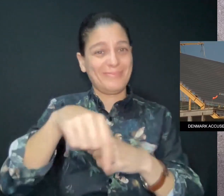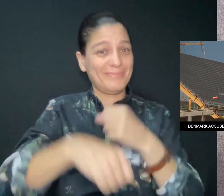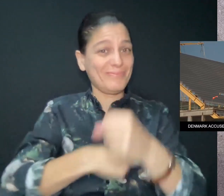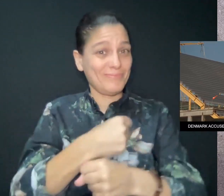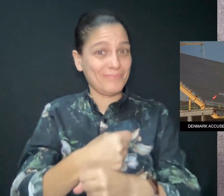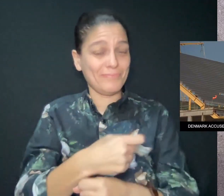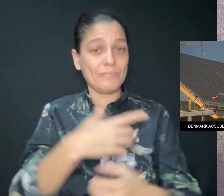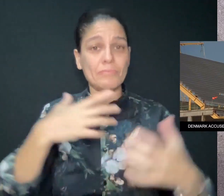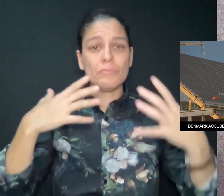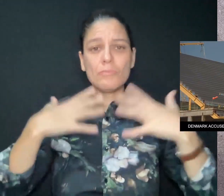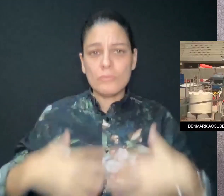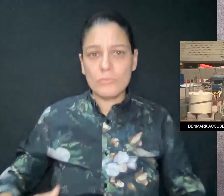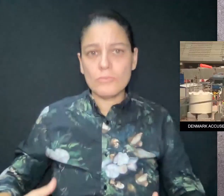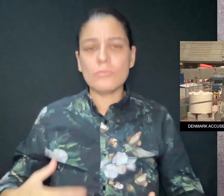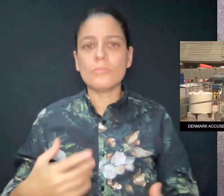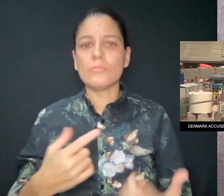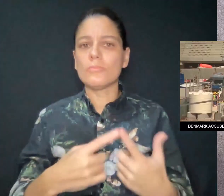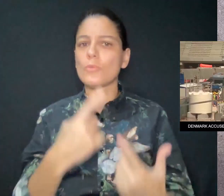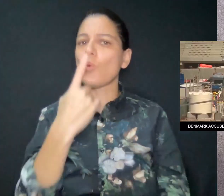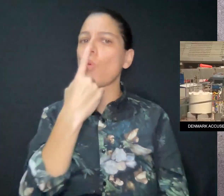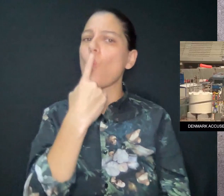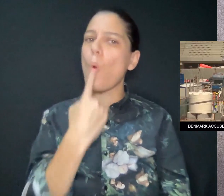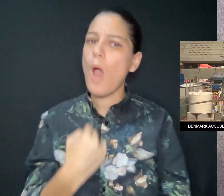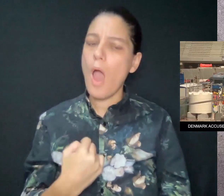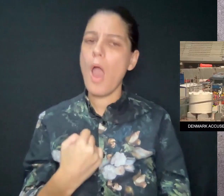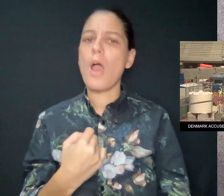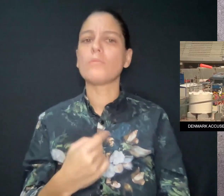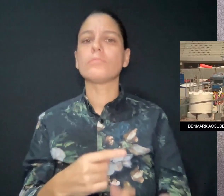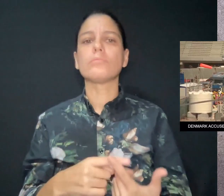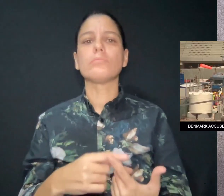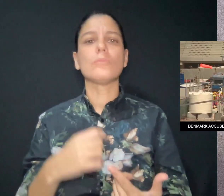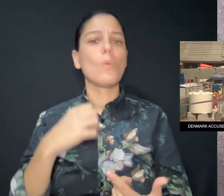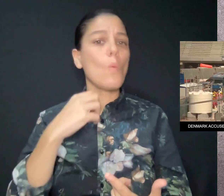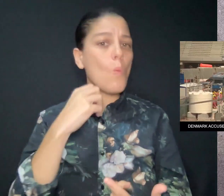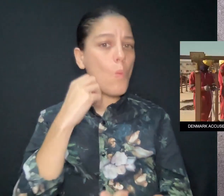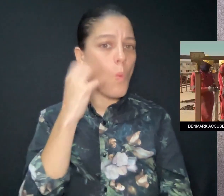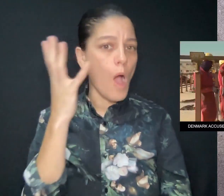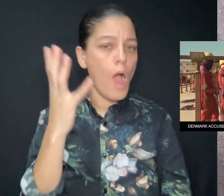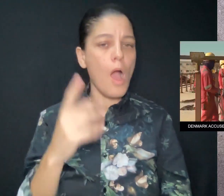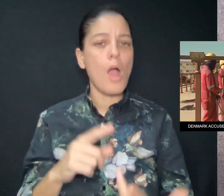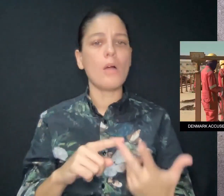when Hummel revealed its three kits the country will wear at this year's tournament an all